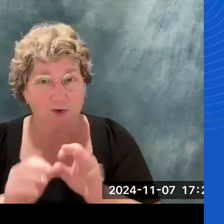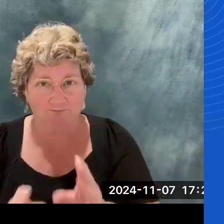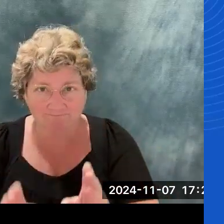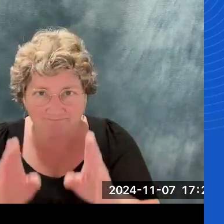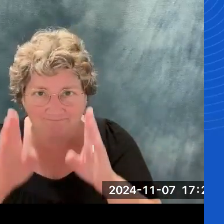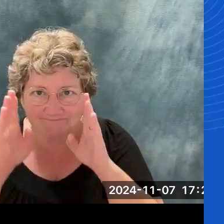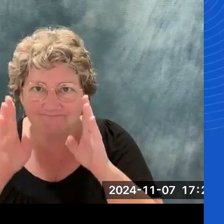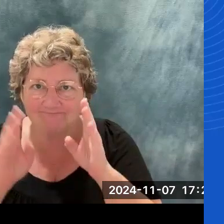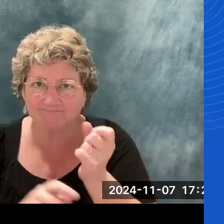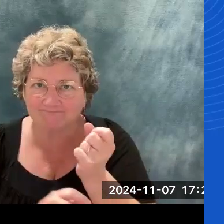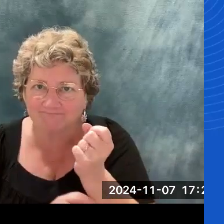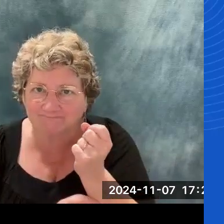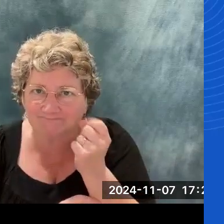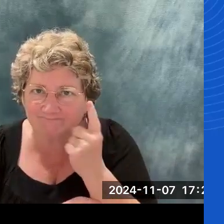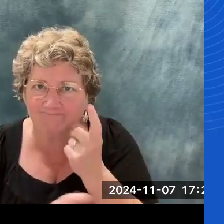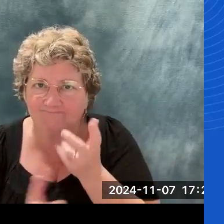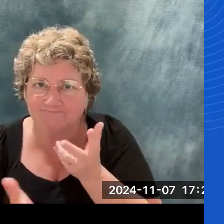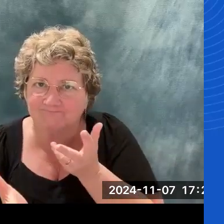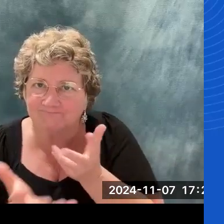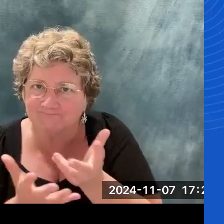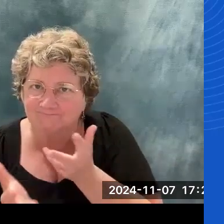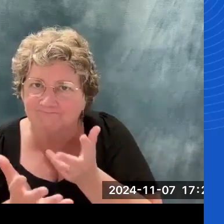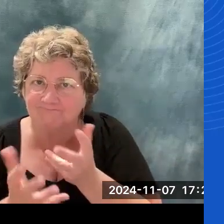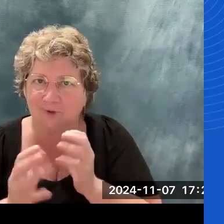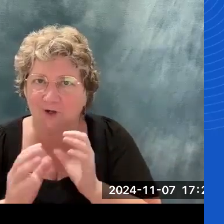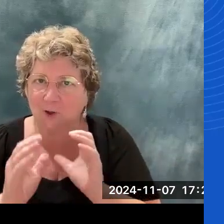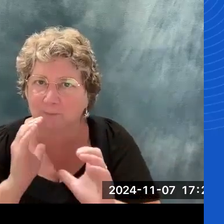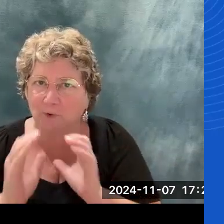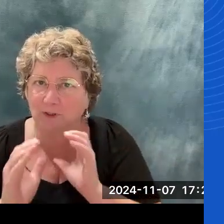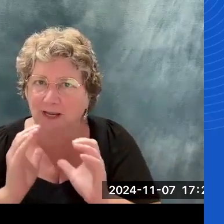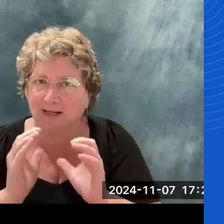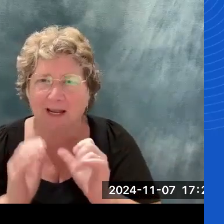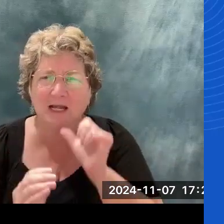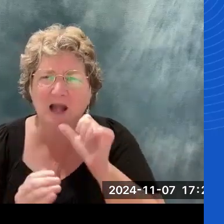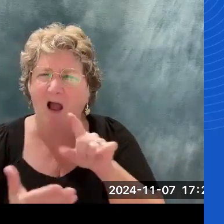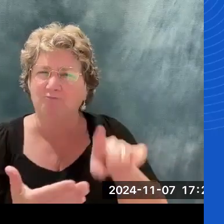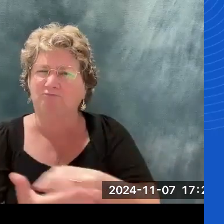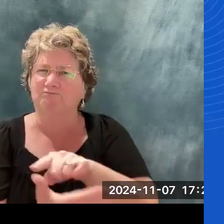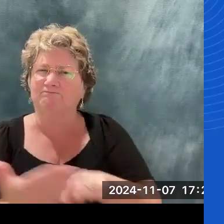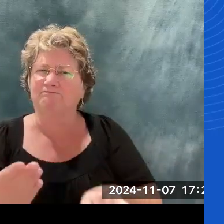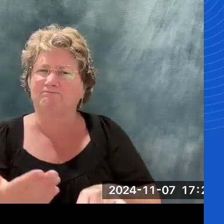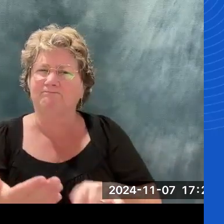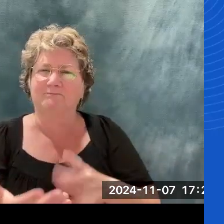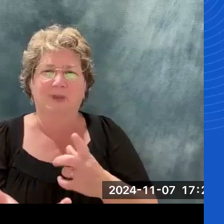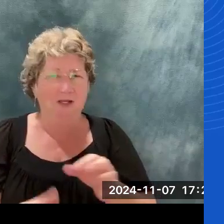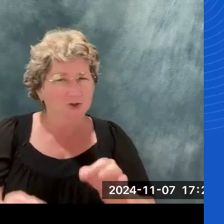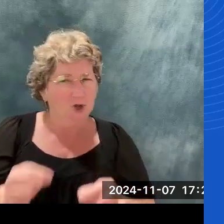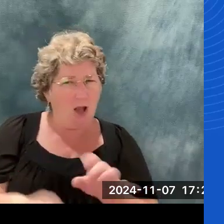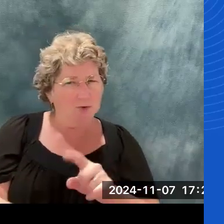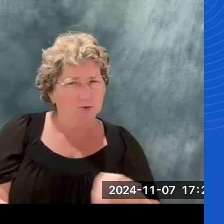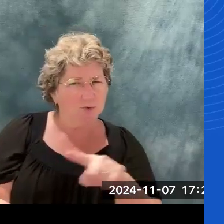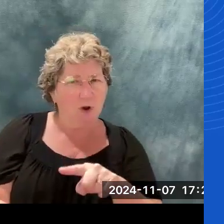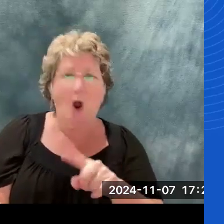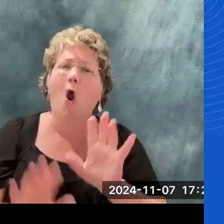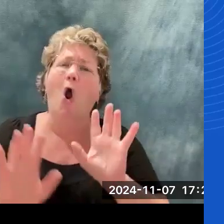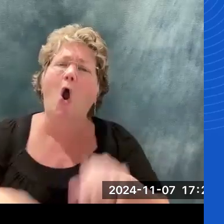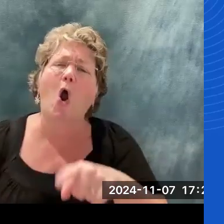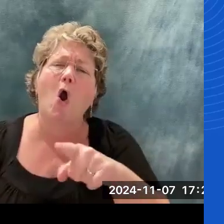So promoting that open communication and listening without judgment. Without saying like, oh, other people have it a lot worse, right?